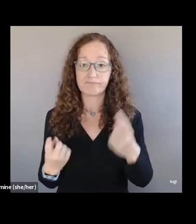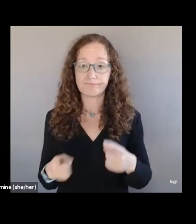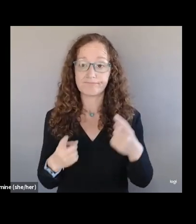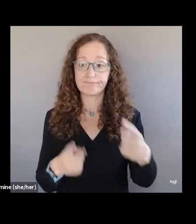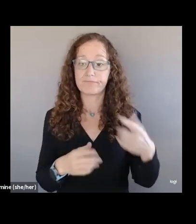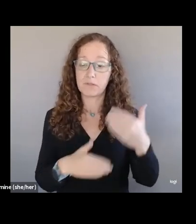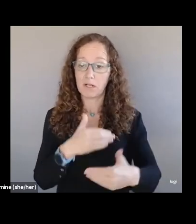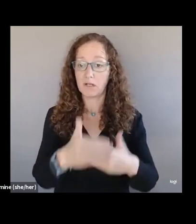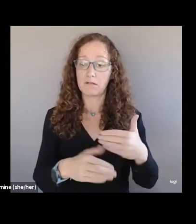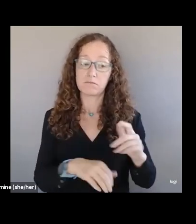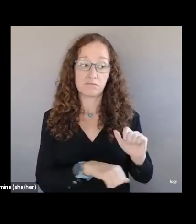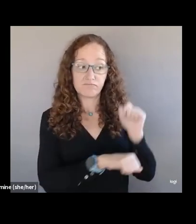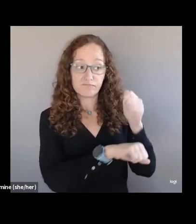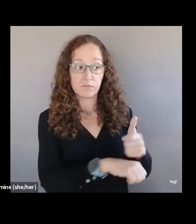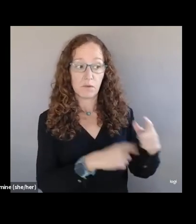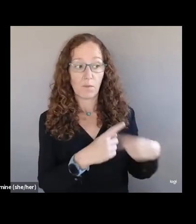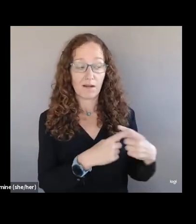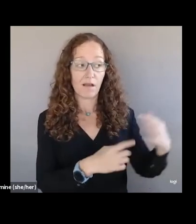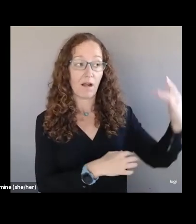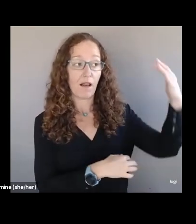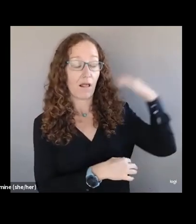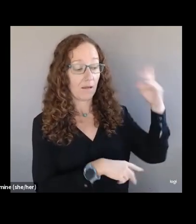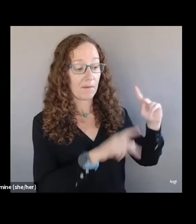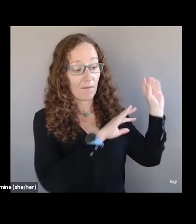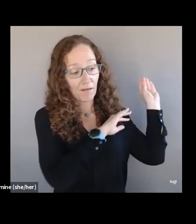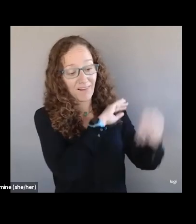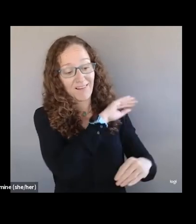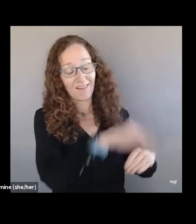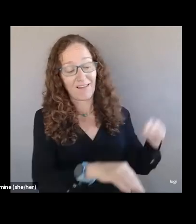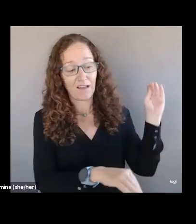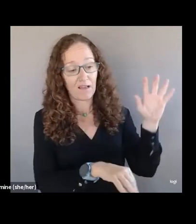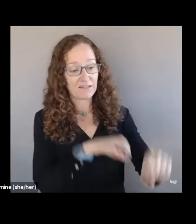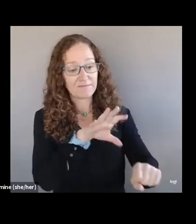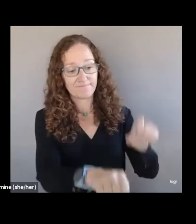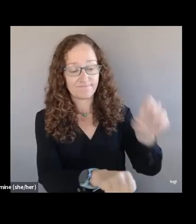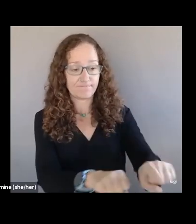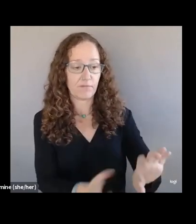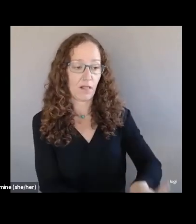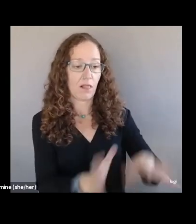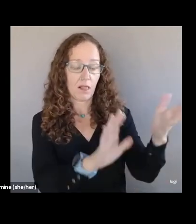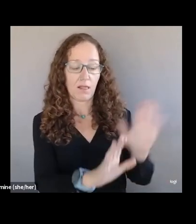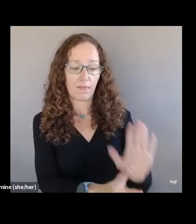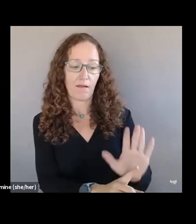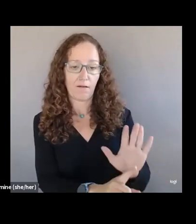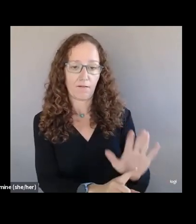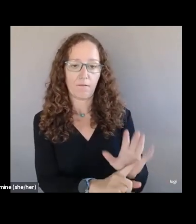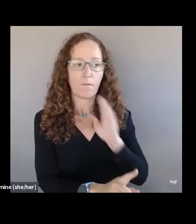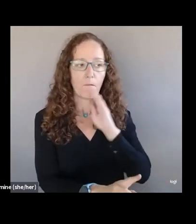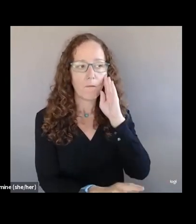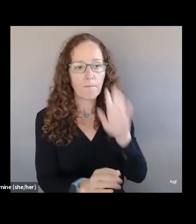into other people's homelands, and disrupted just structed the